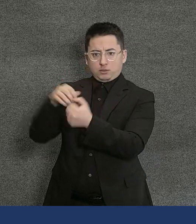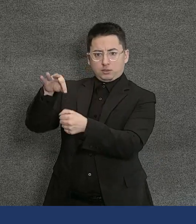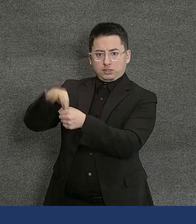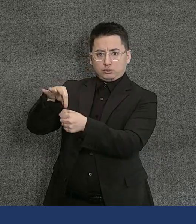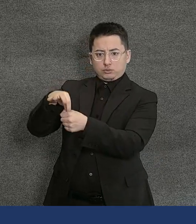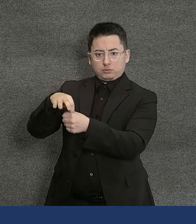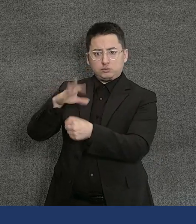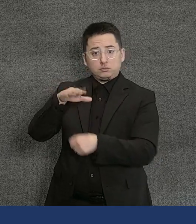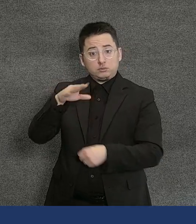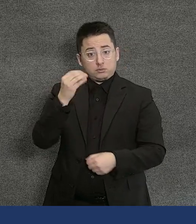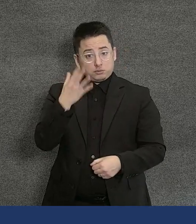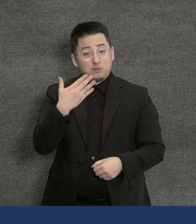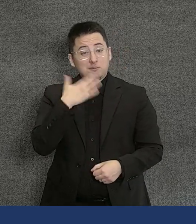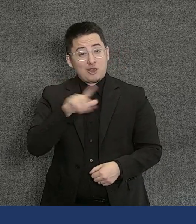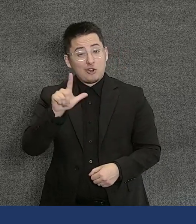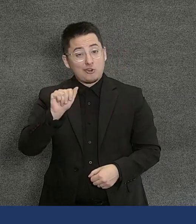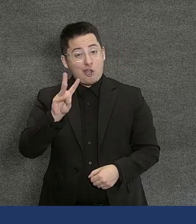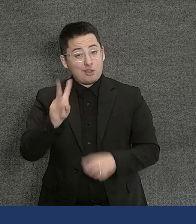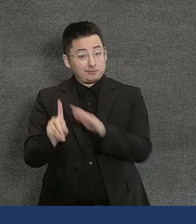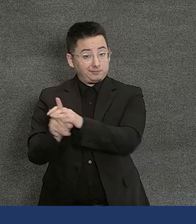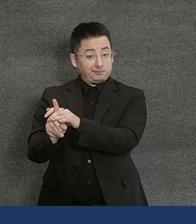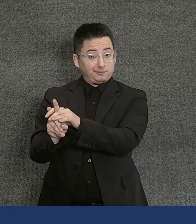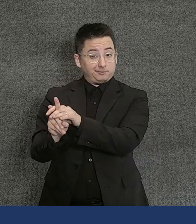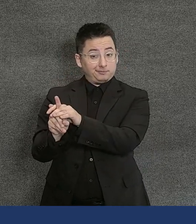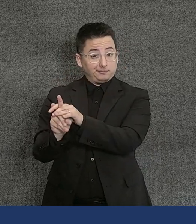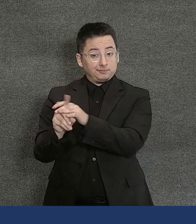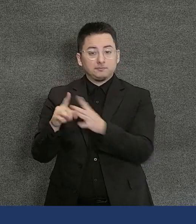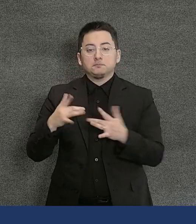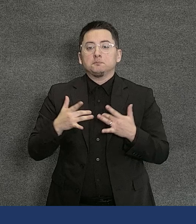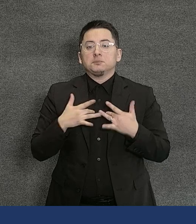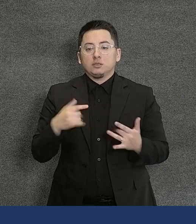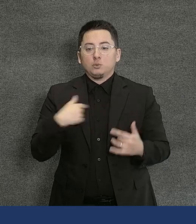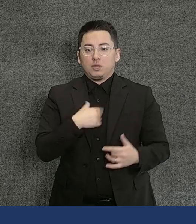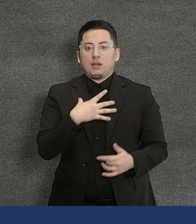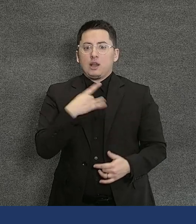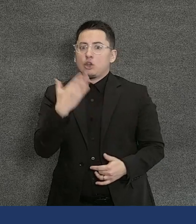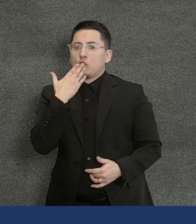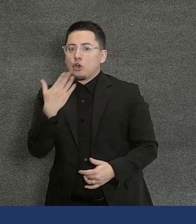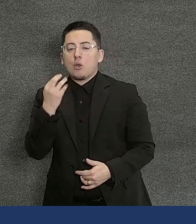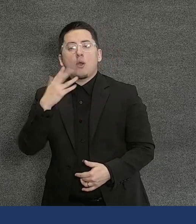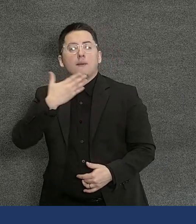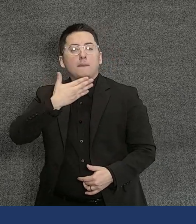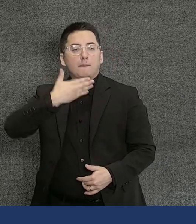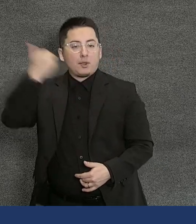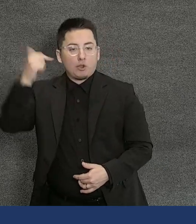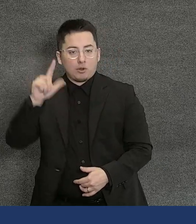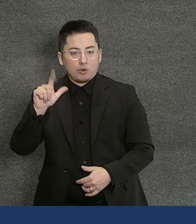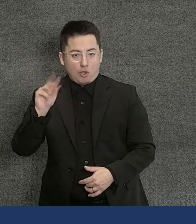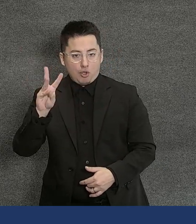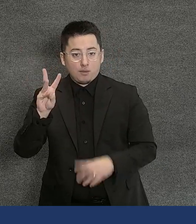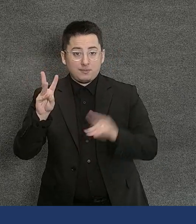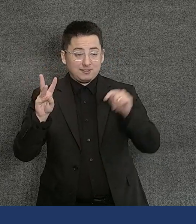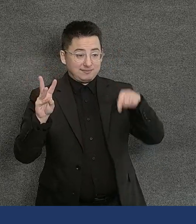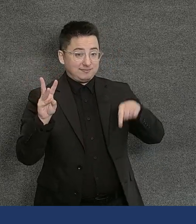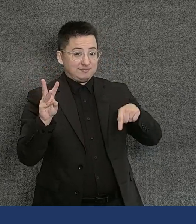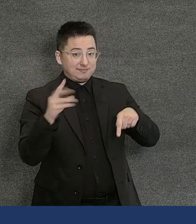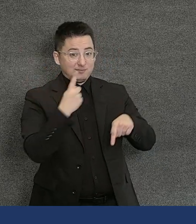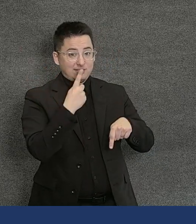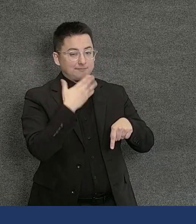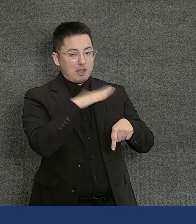Usually, we're about getting good or better laws on the books, but here was an example of a bad law on the books.